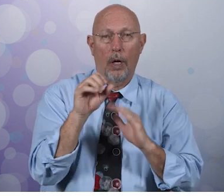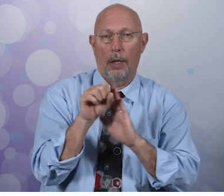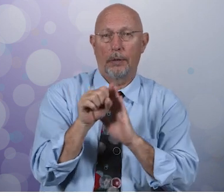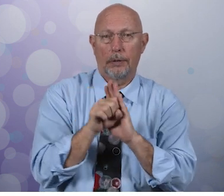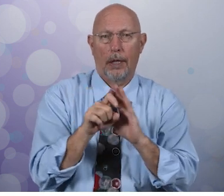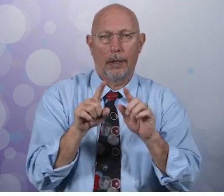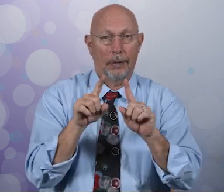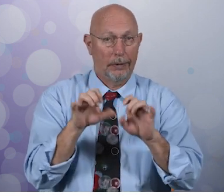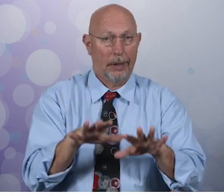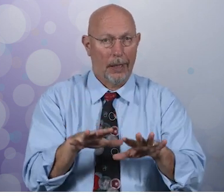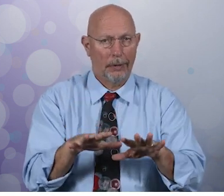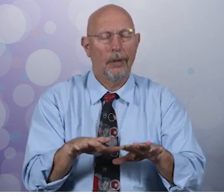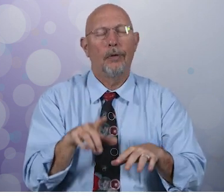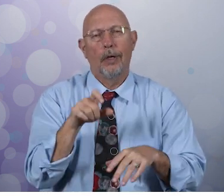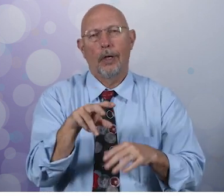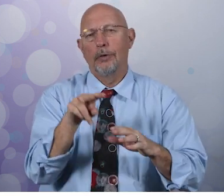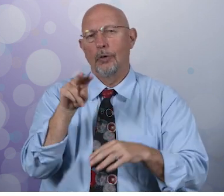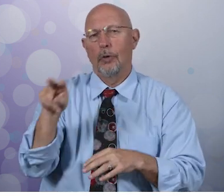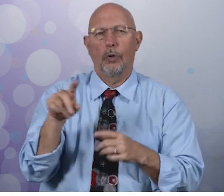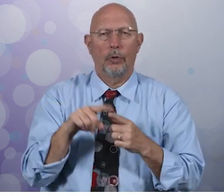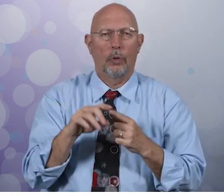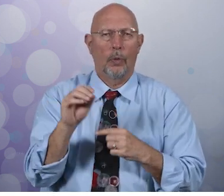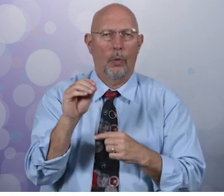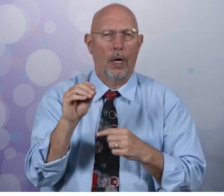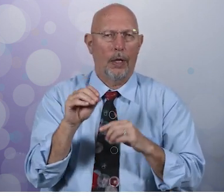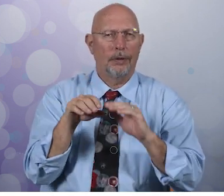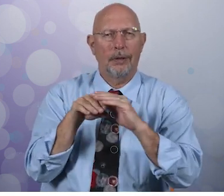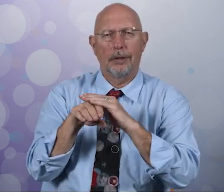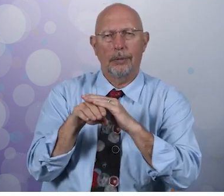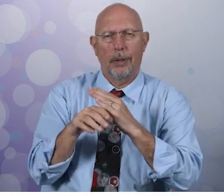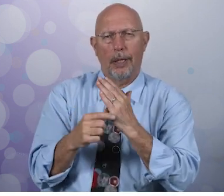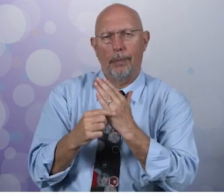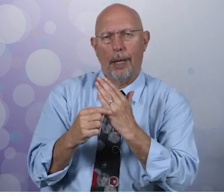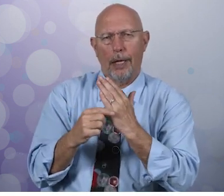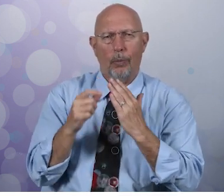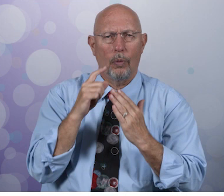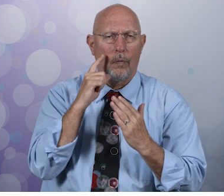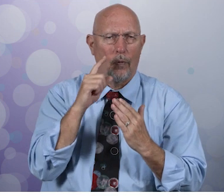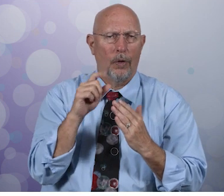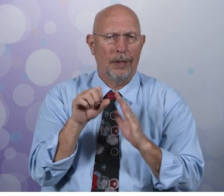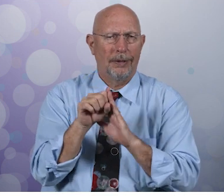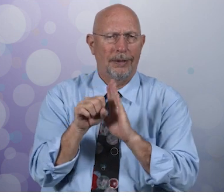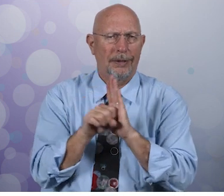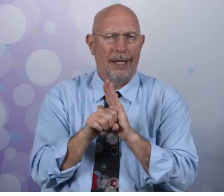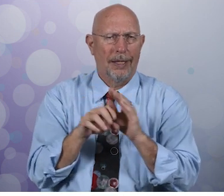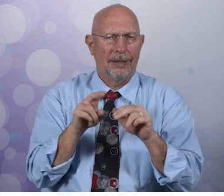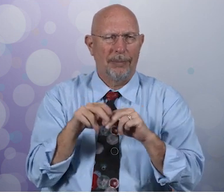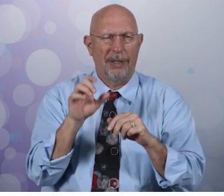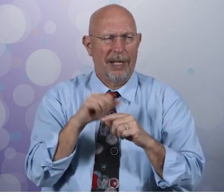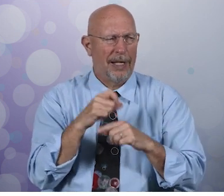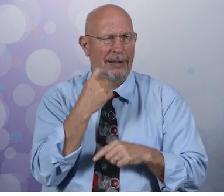you will be able to view Ohio's Accessibility Manual for state assessments that Shawna just so